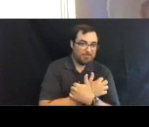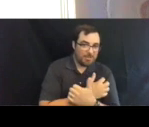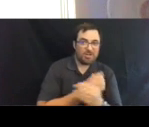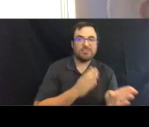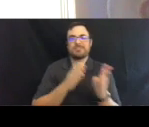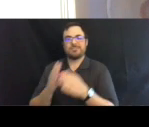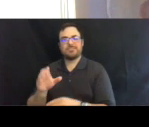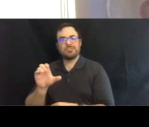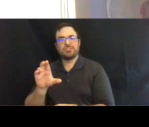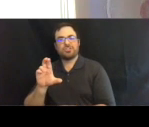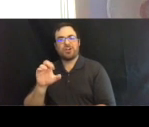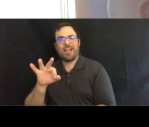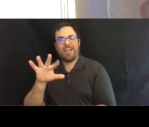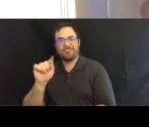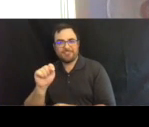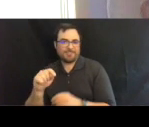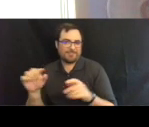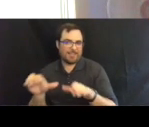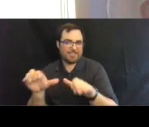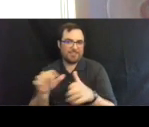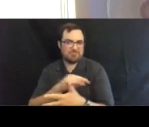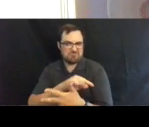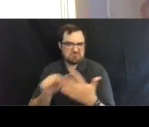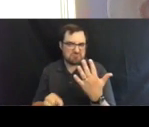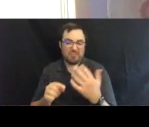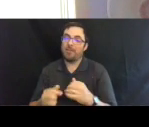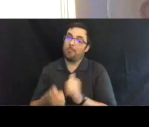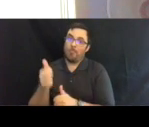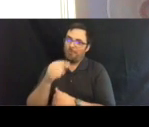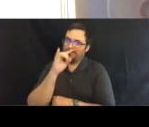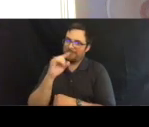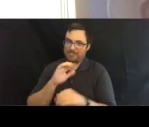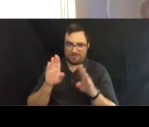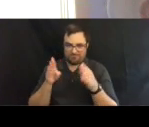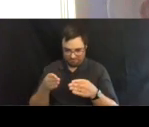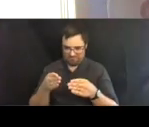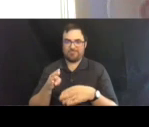within that 45 minutes. Most kids of this age are not going to last,